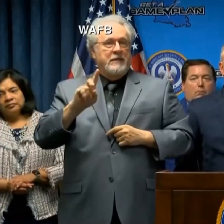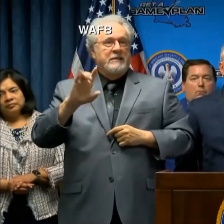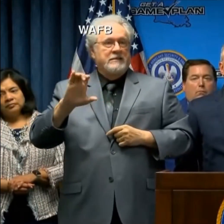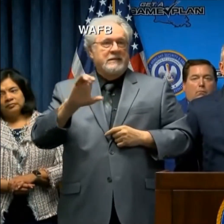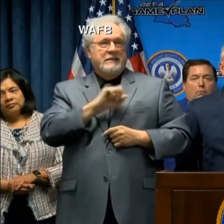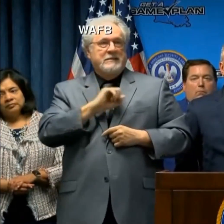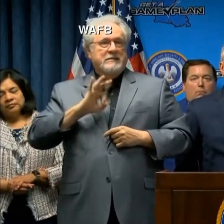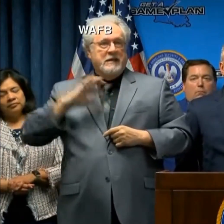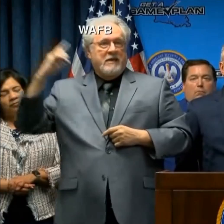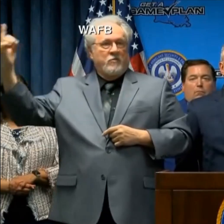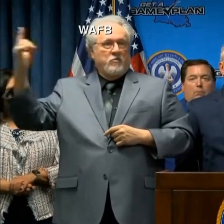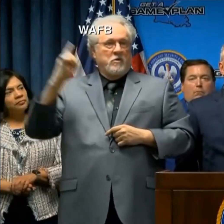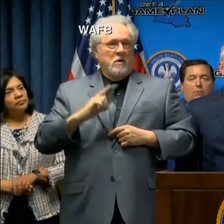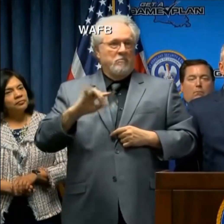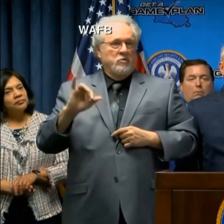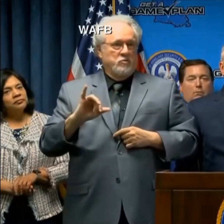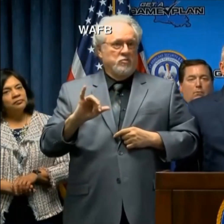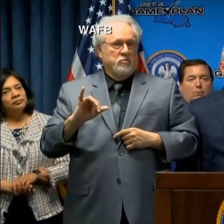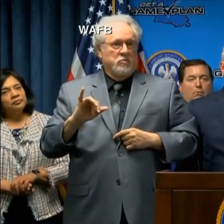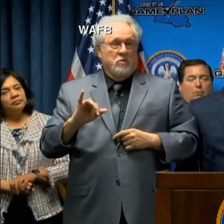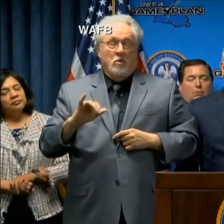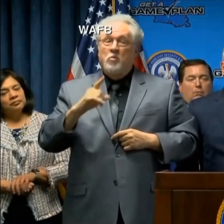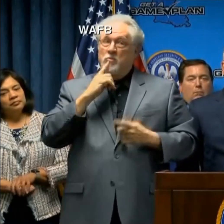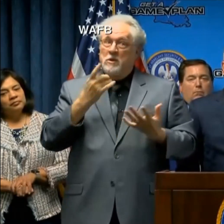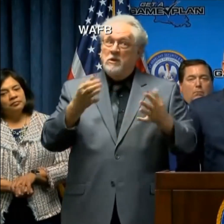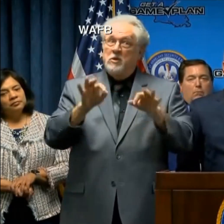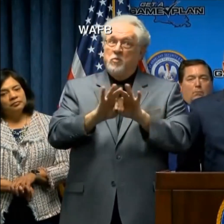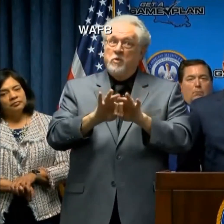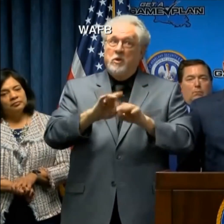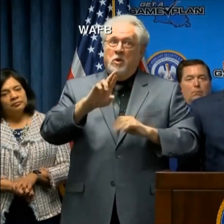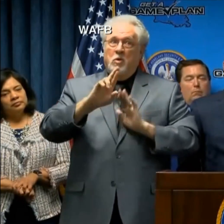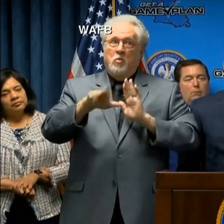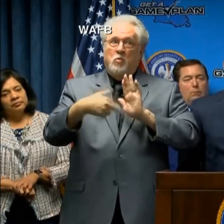into state as well to augment that team it's a really critical role but we're